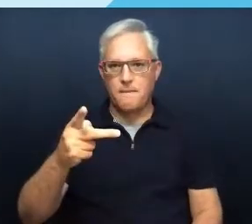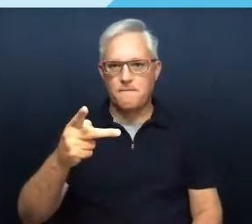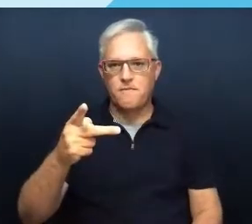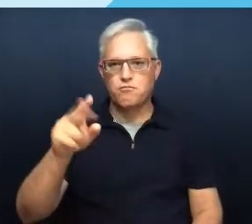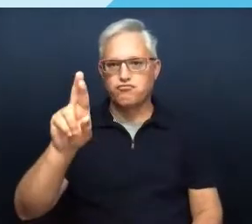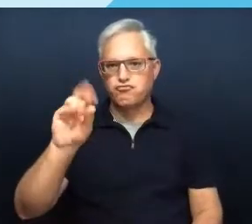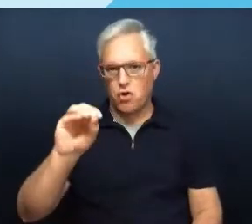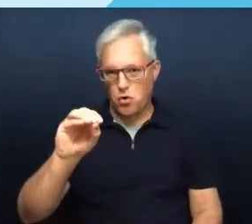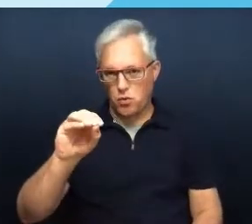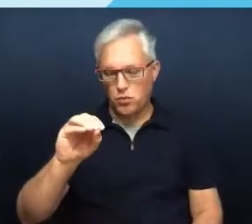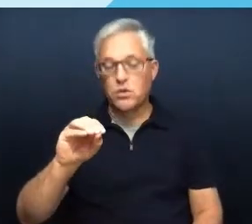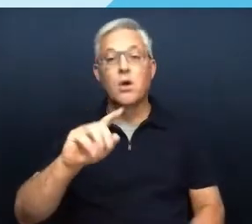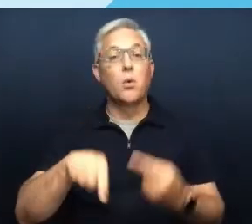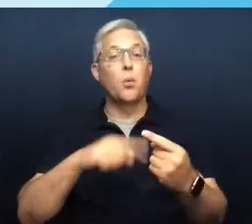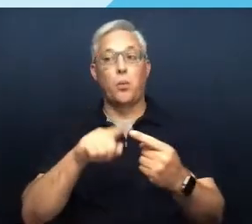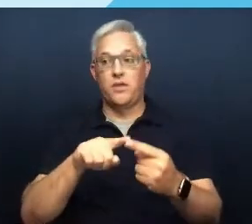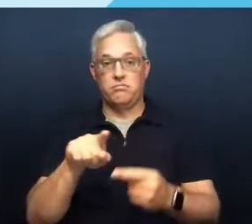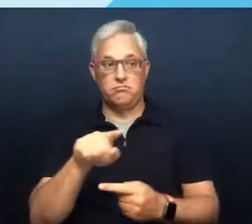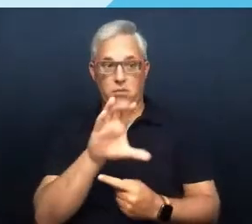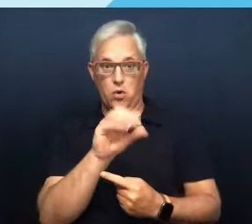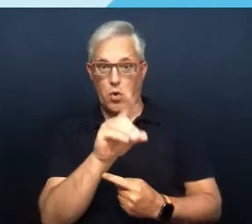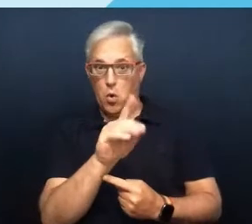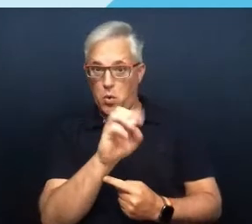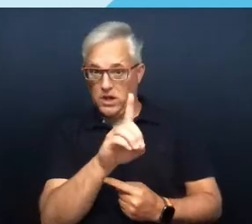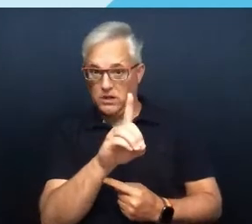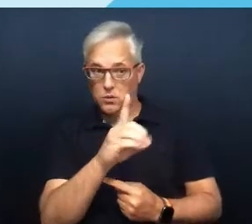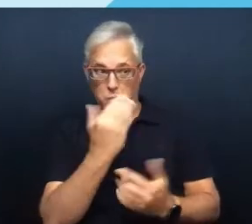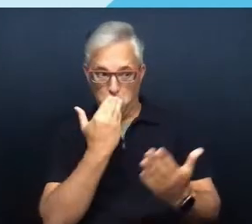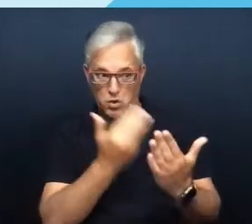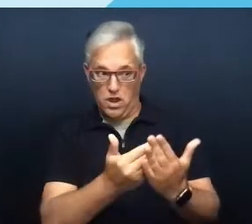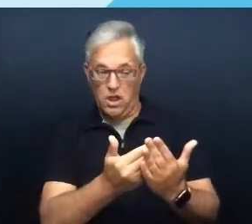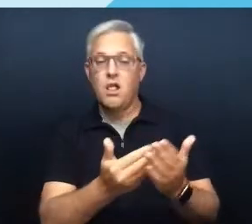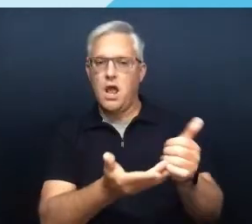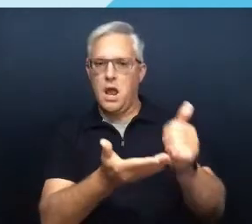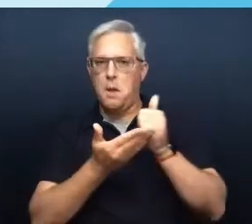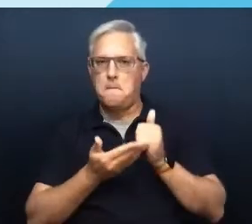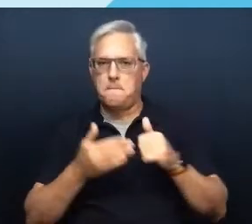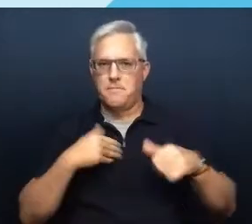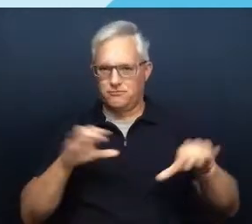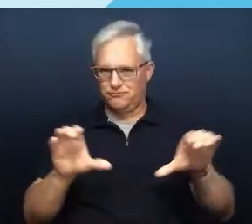for me to do my job. So we'll start that first video and then we'll move on to something after that.